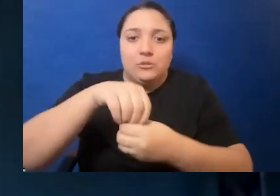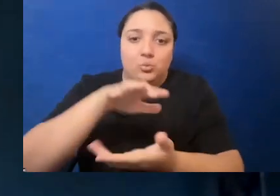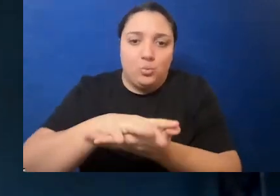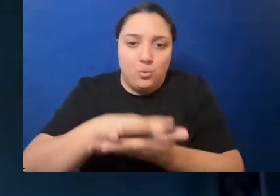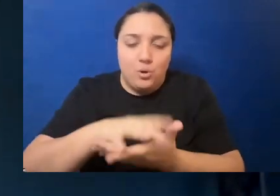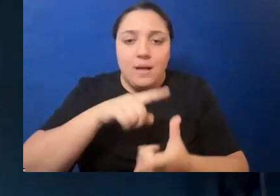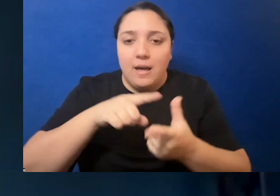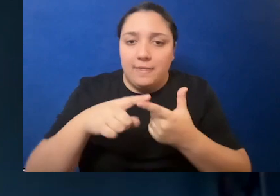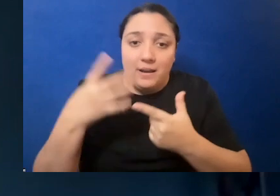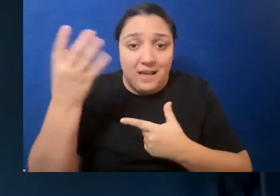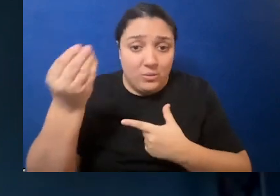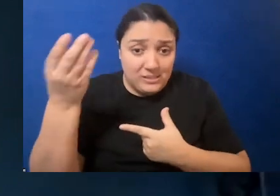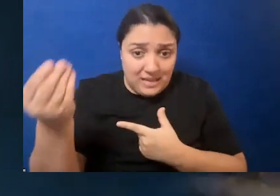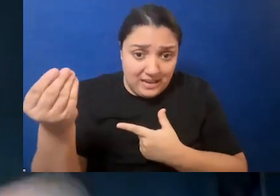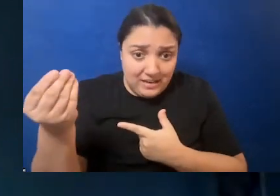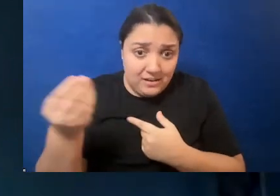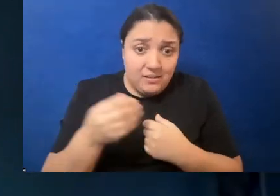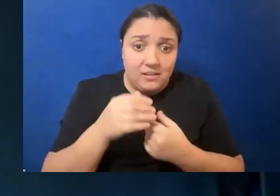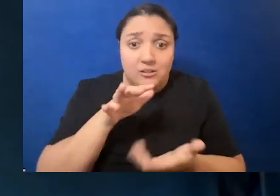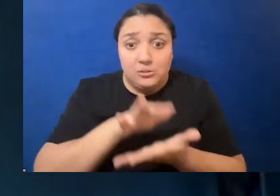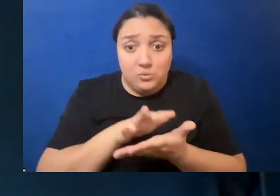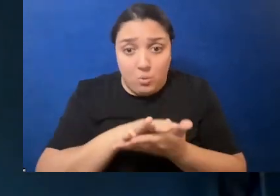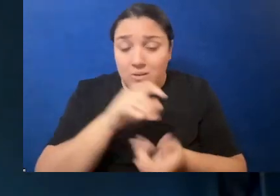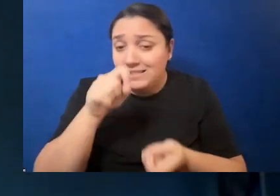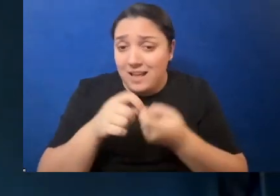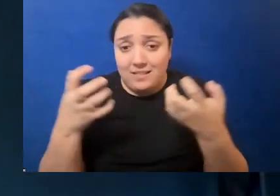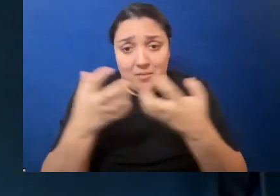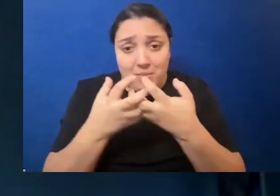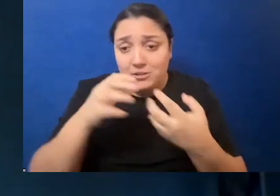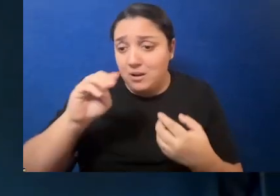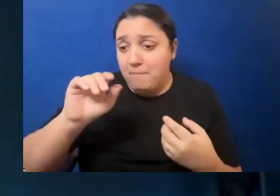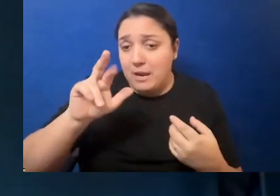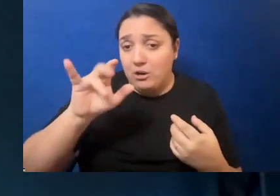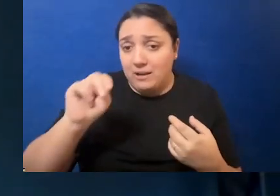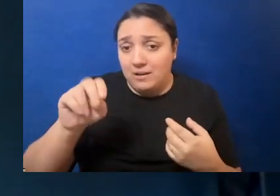IN SCHOOL, AND THEN OUTSIDE OF SCHOOL EXACTLY HOW MARION AND